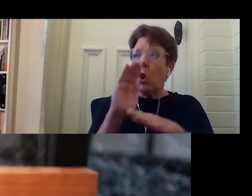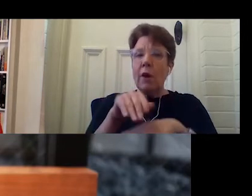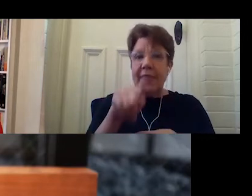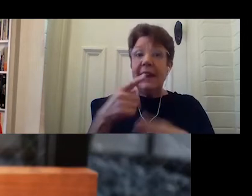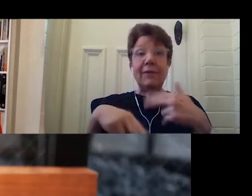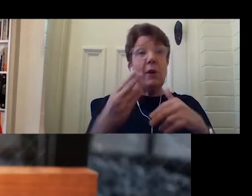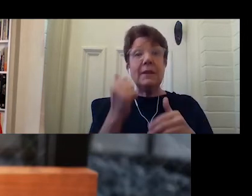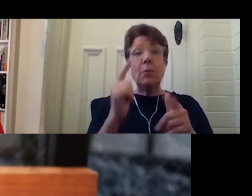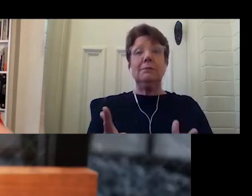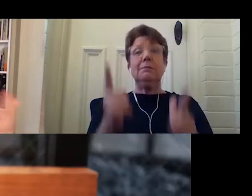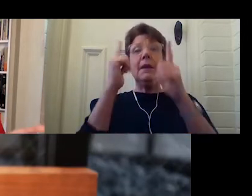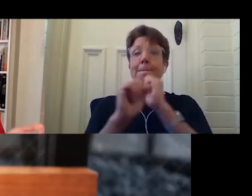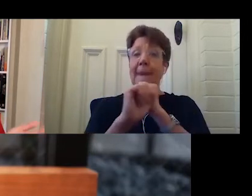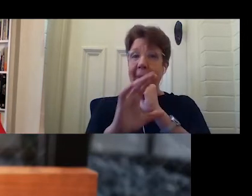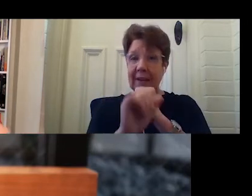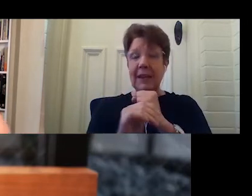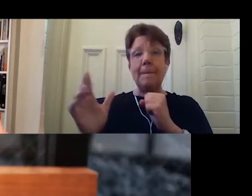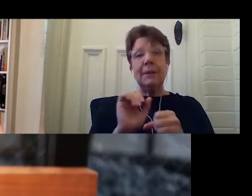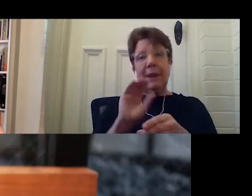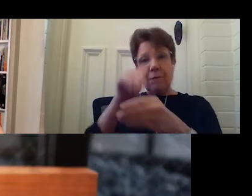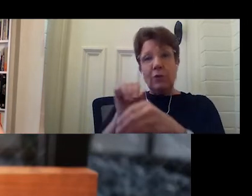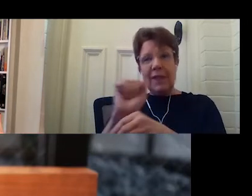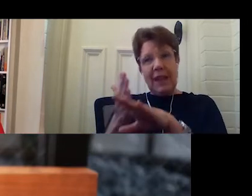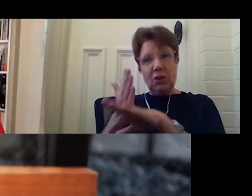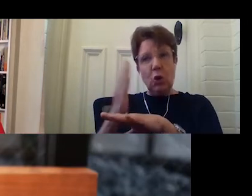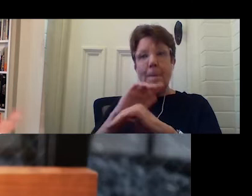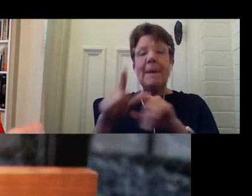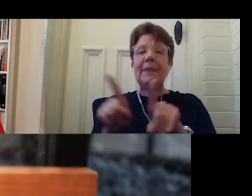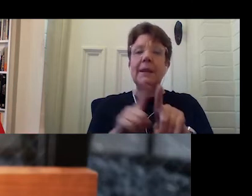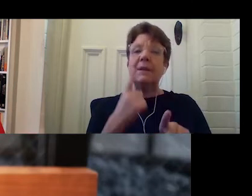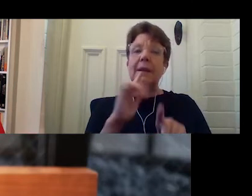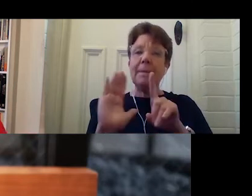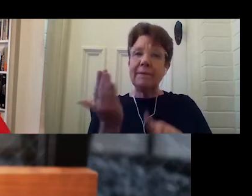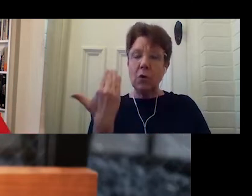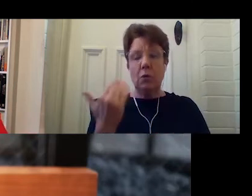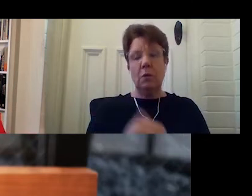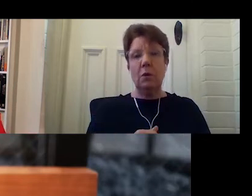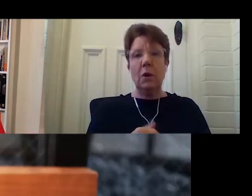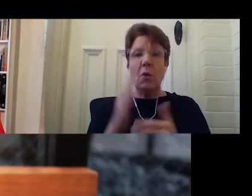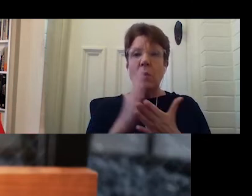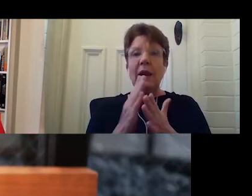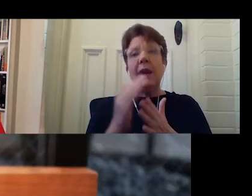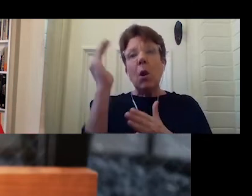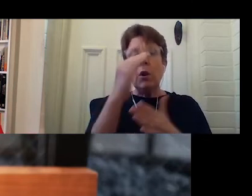obviously this needs to be part of their job but, as I mentioned earlier, I would suggest that learning more about marketing can be